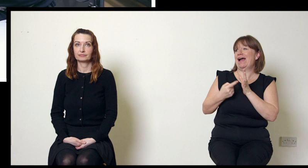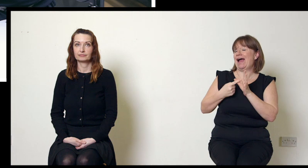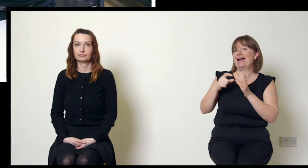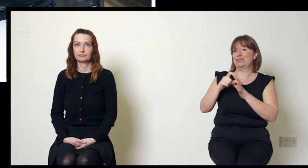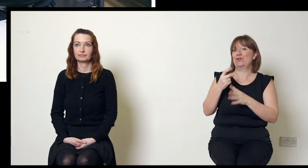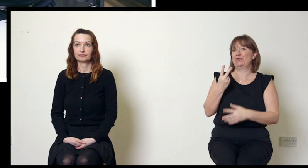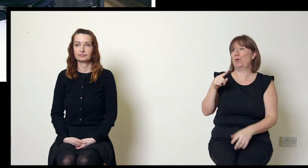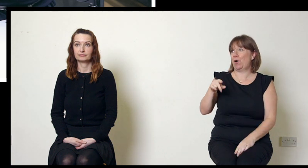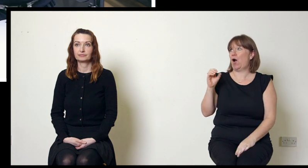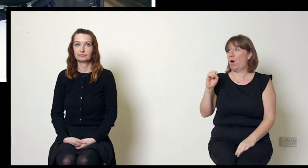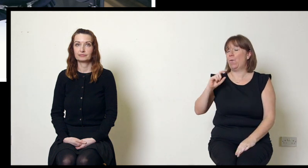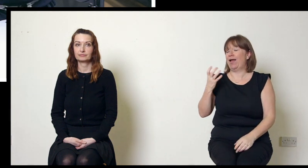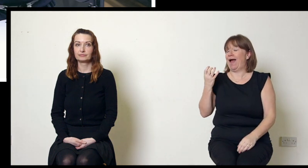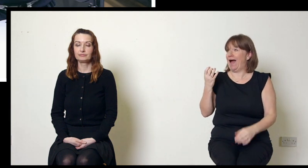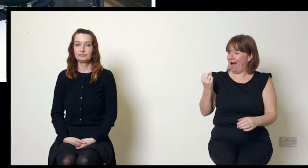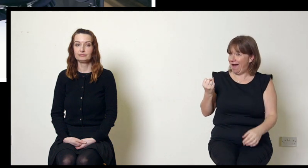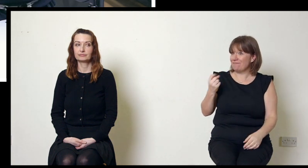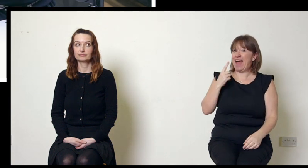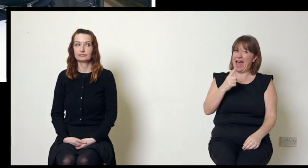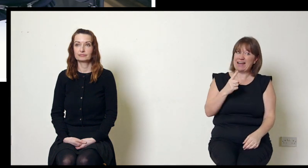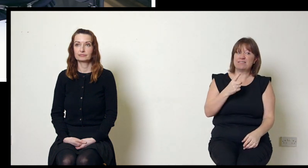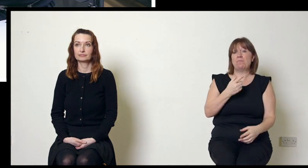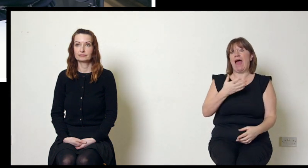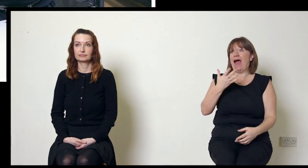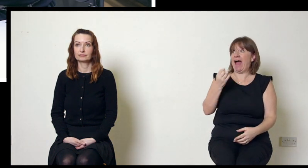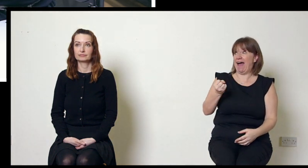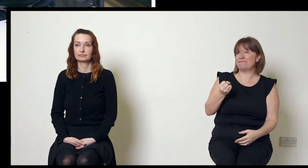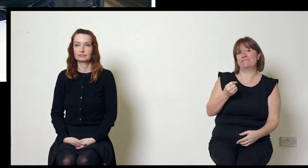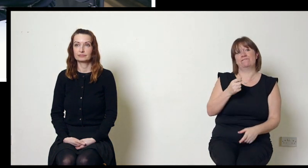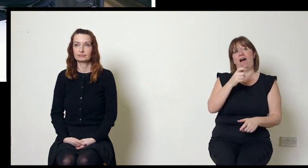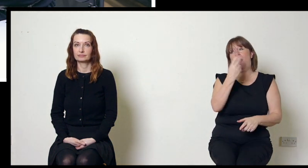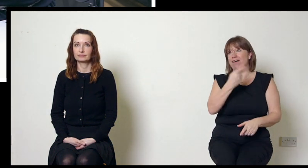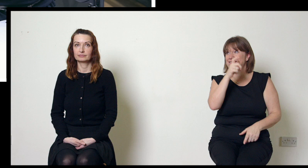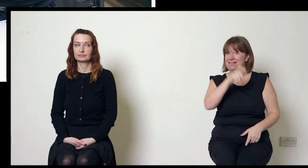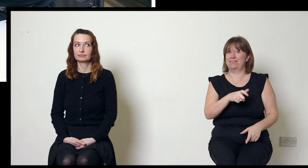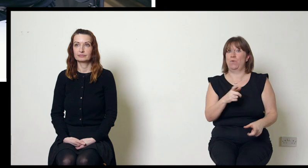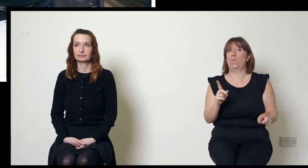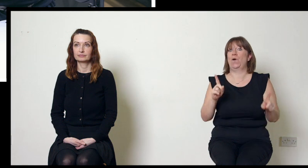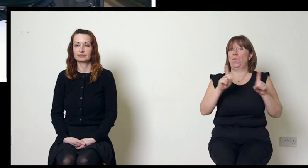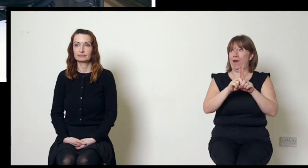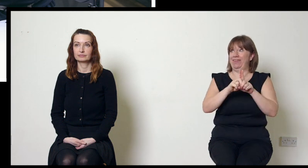working alongside us who identifies deaf, disabled, neurodivergent. Actually, that's not where you're pigeonholed in, you know what